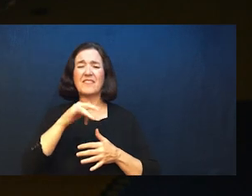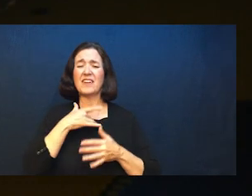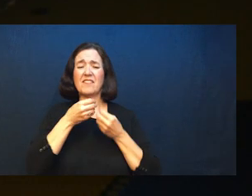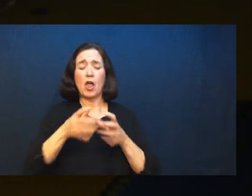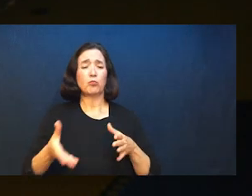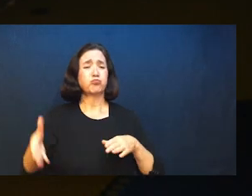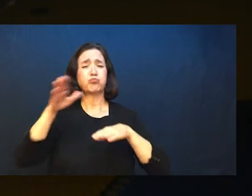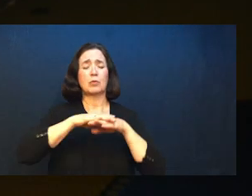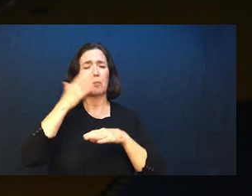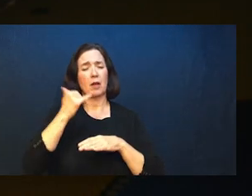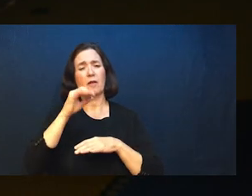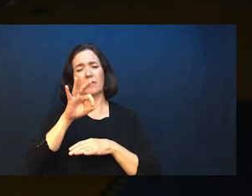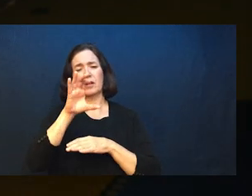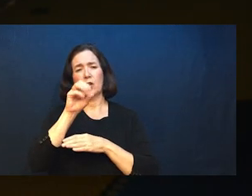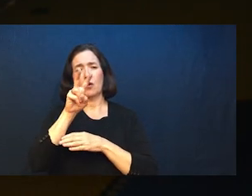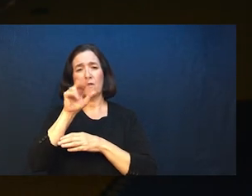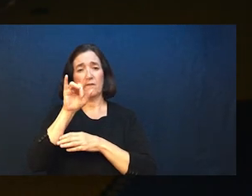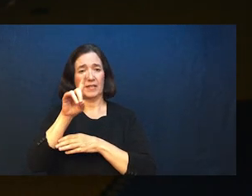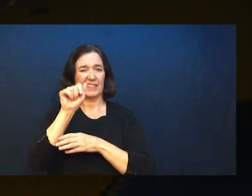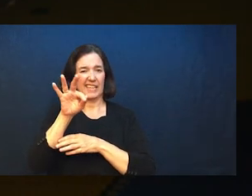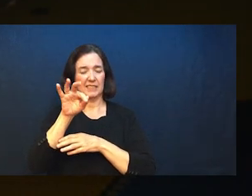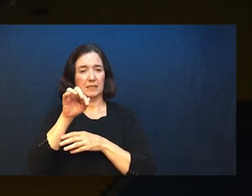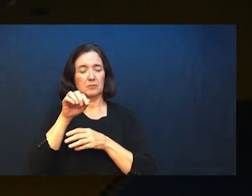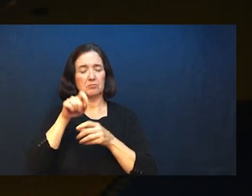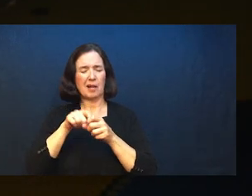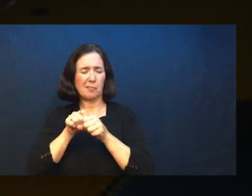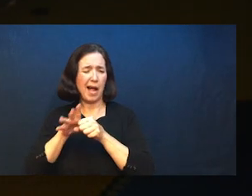That sense of loss is further magnified by the COVID-19 outbreak,, which